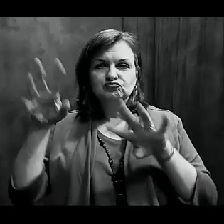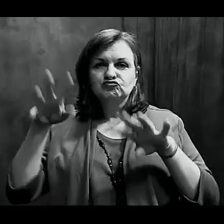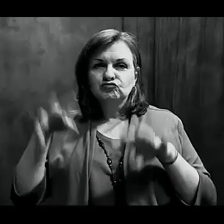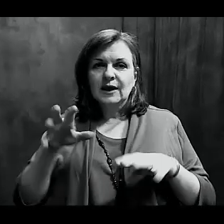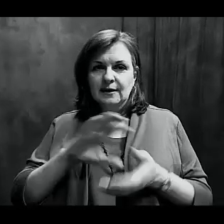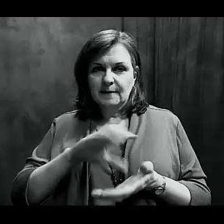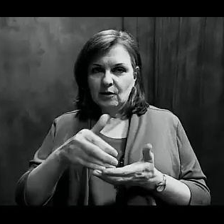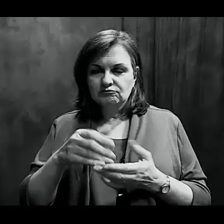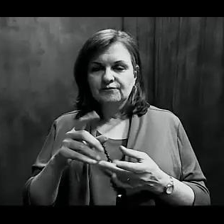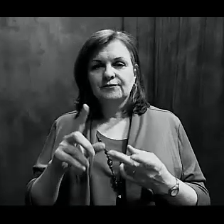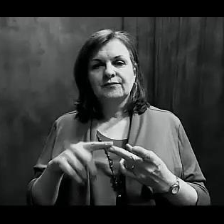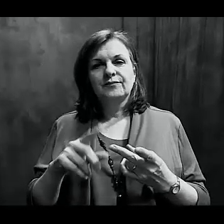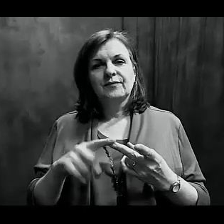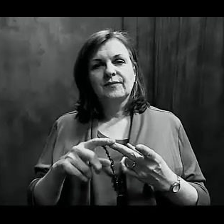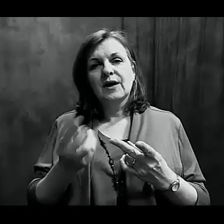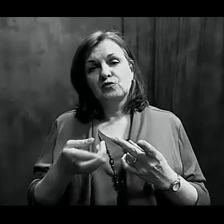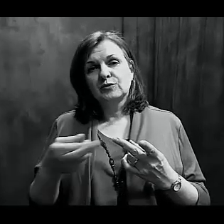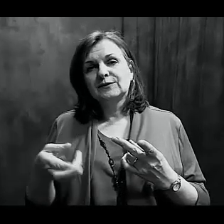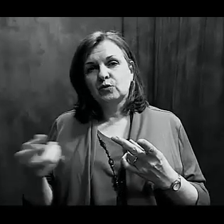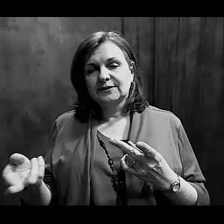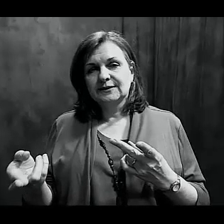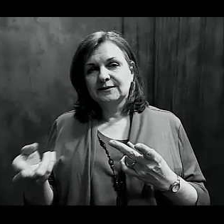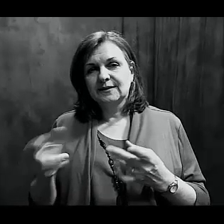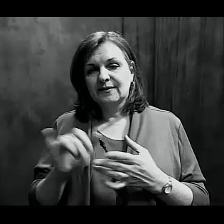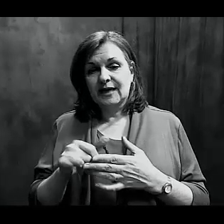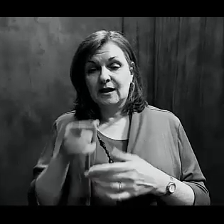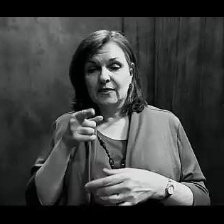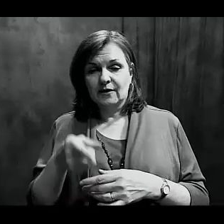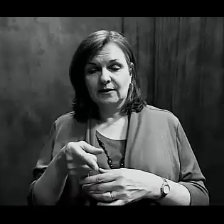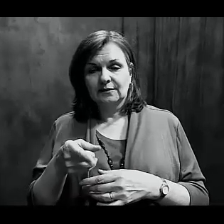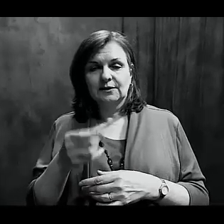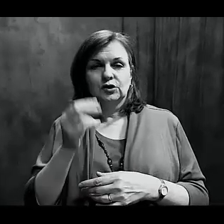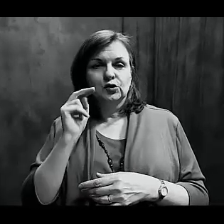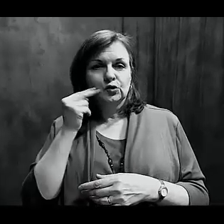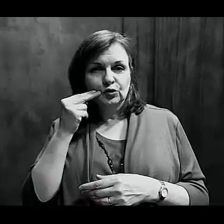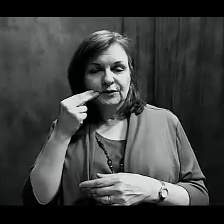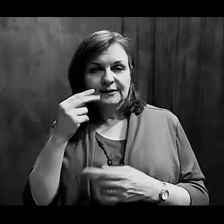we can also look at the resources that exist -- so nutrients